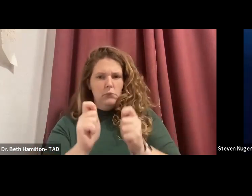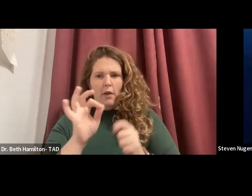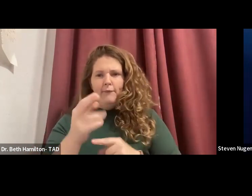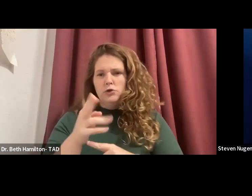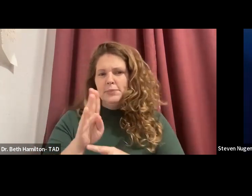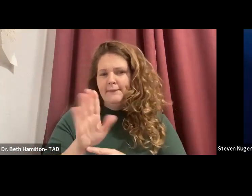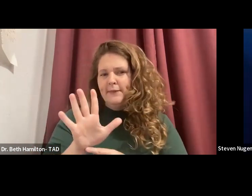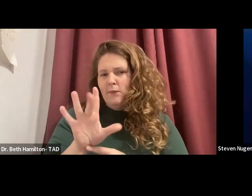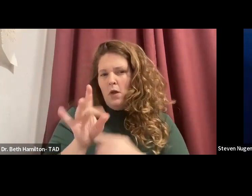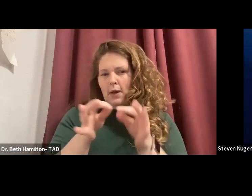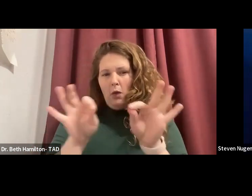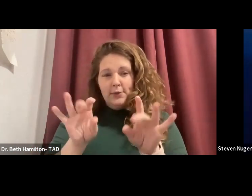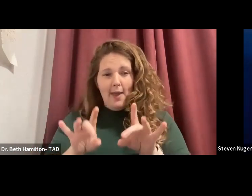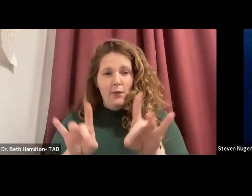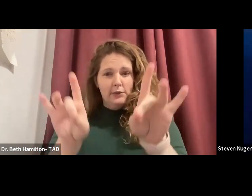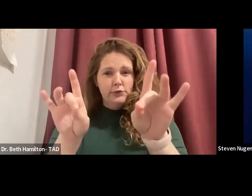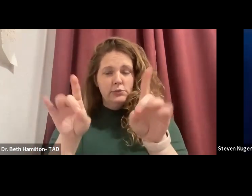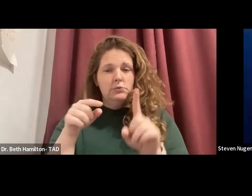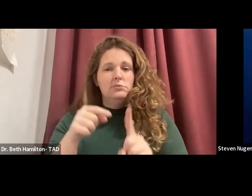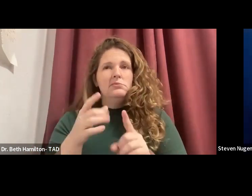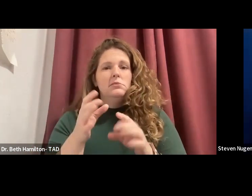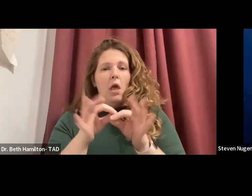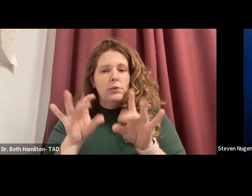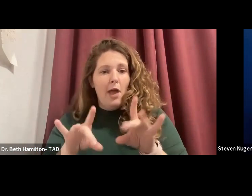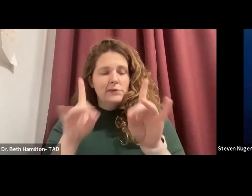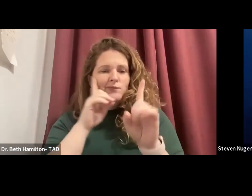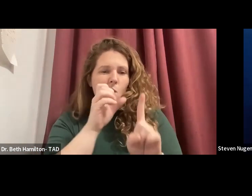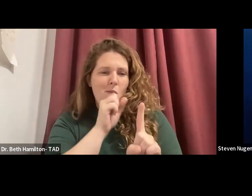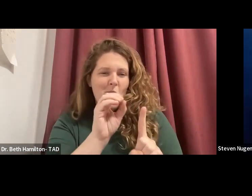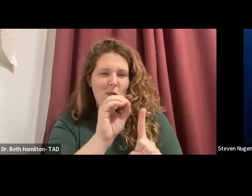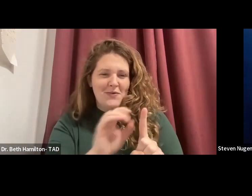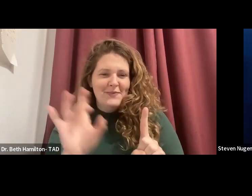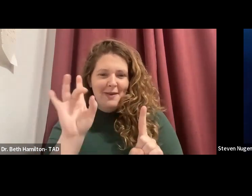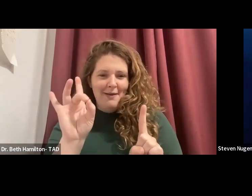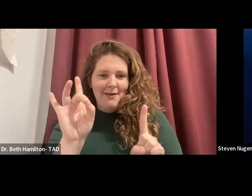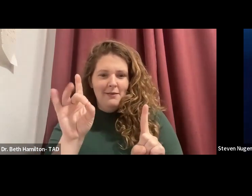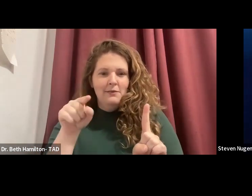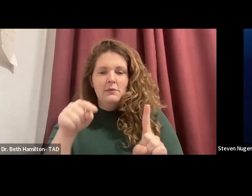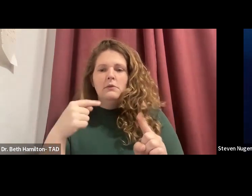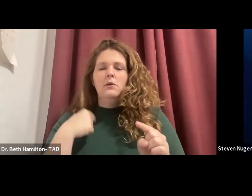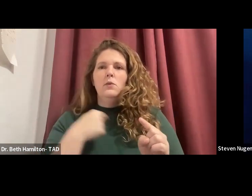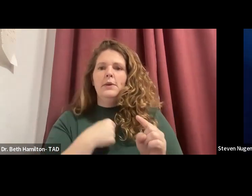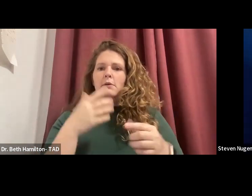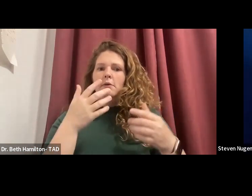were missing and obviously deserve a place and a voice at the table to be